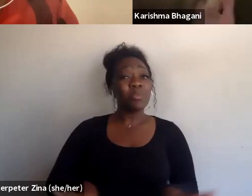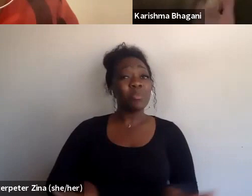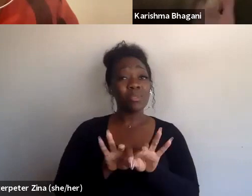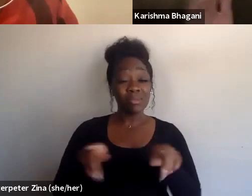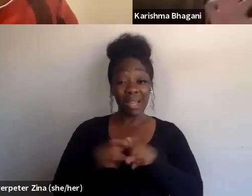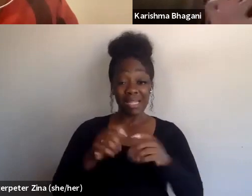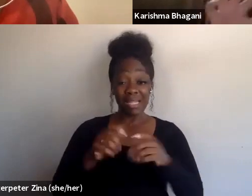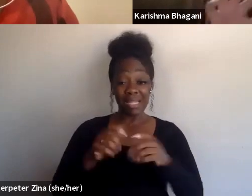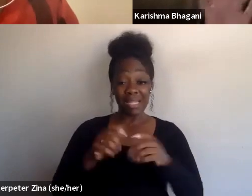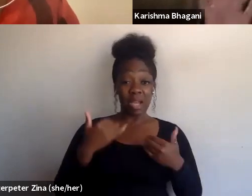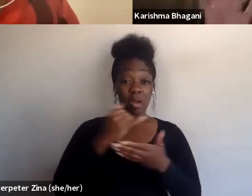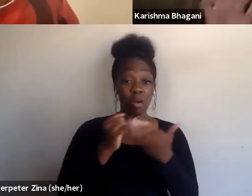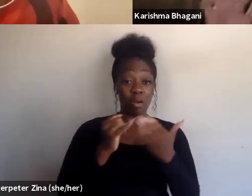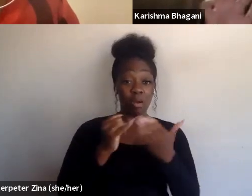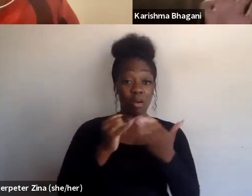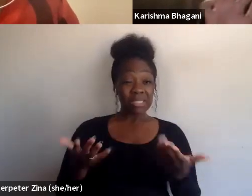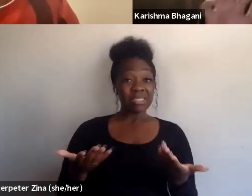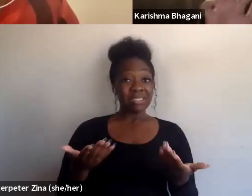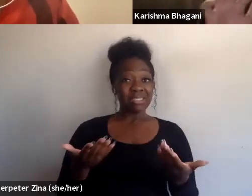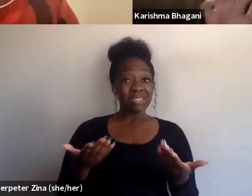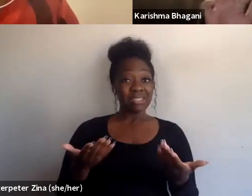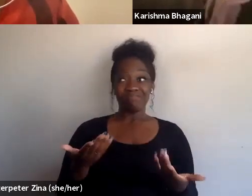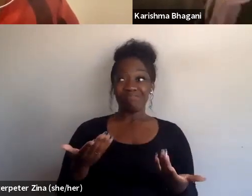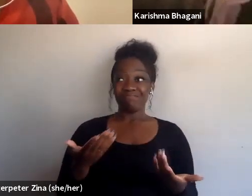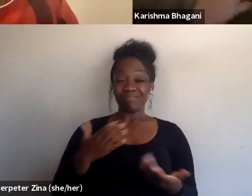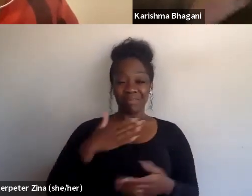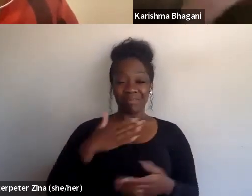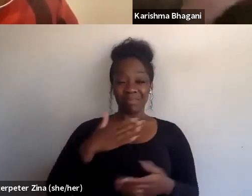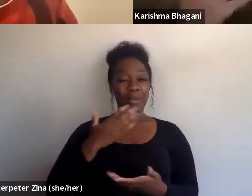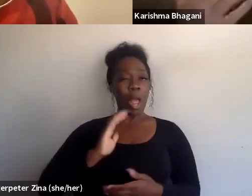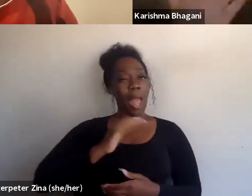like our generation is our first audience in many ways